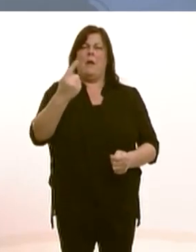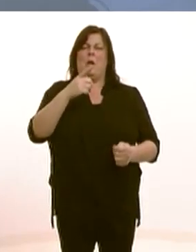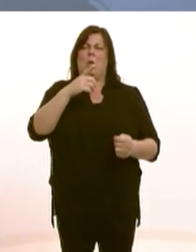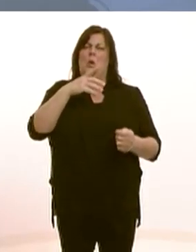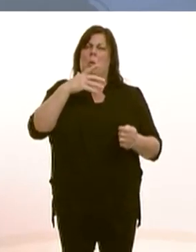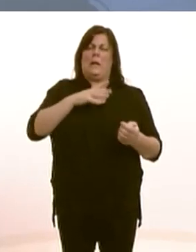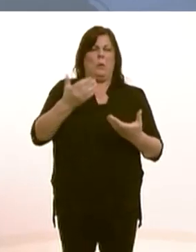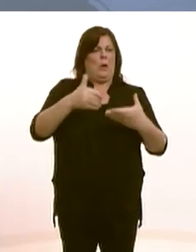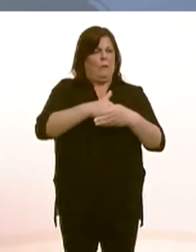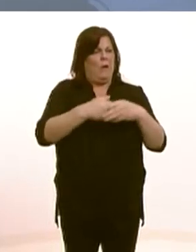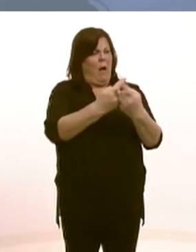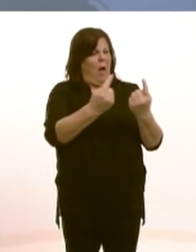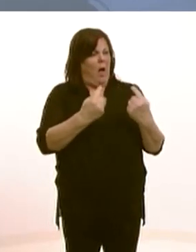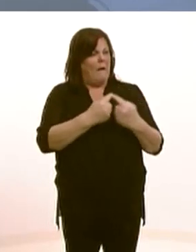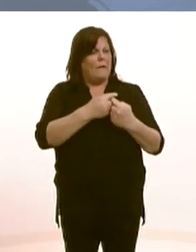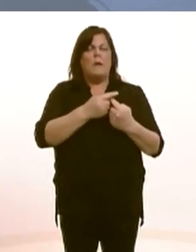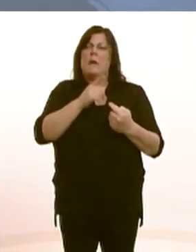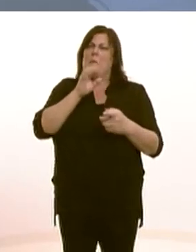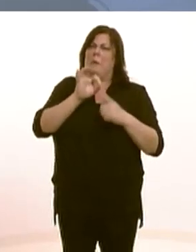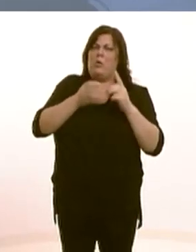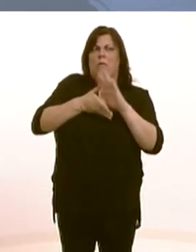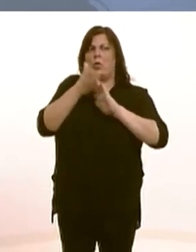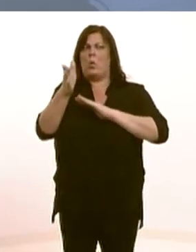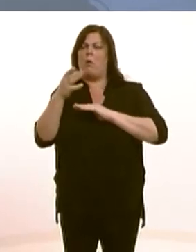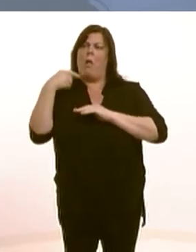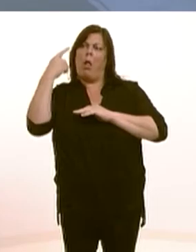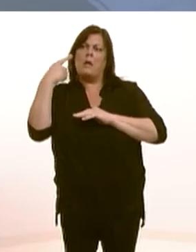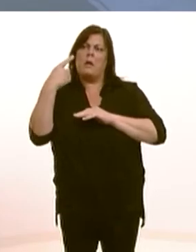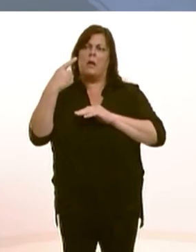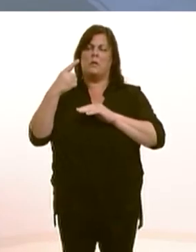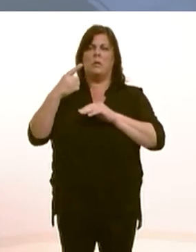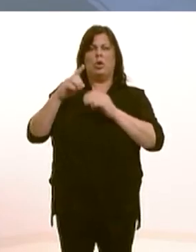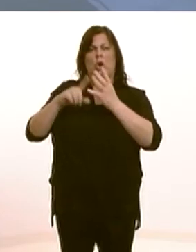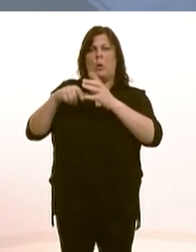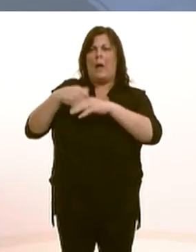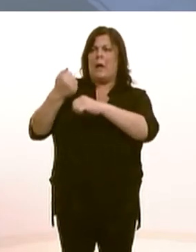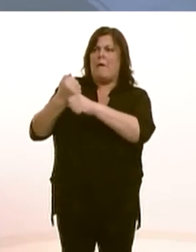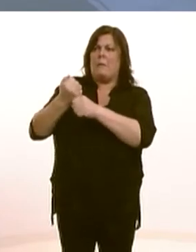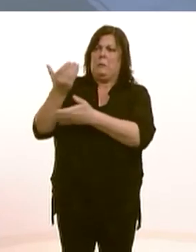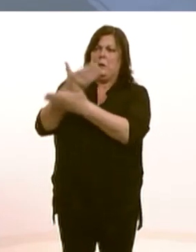You have moved on a fundamental principle here, which you said was a red line for you in June.